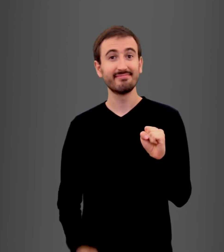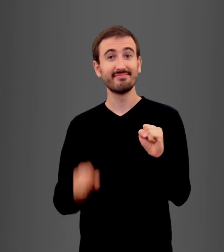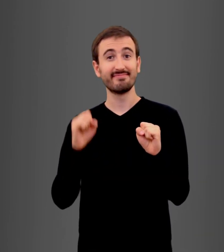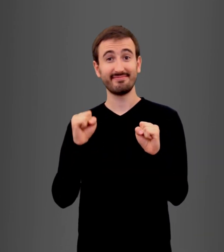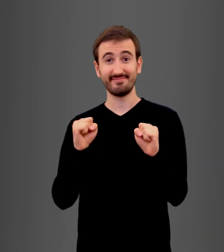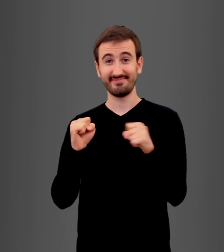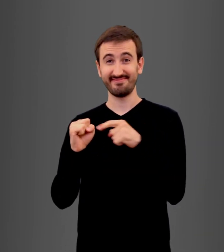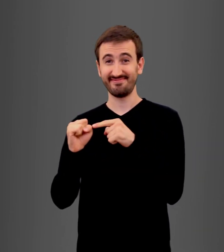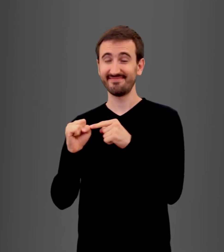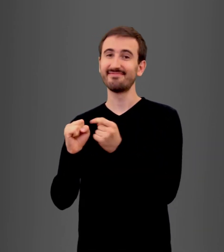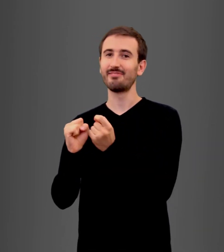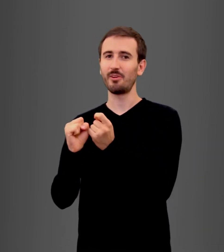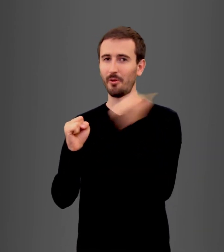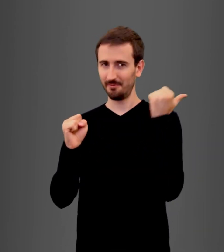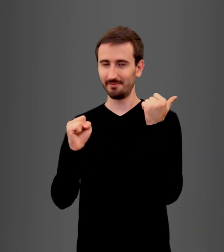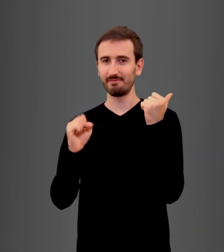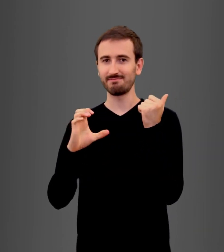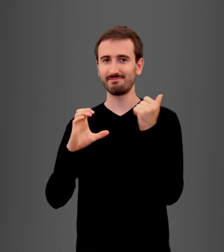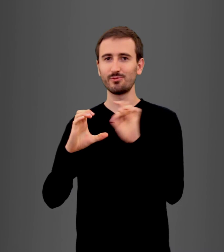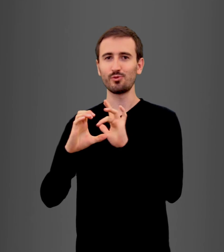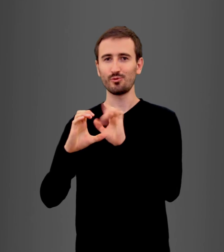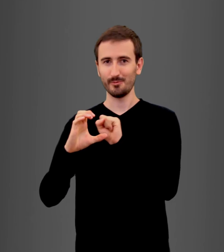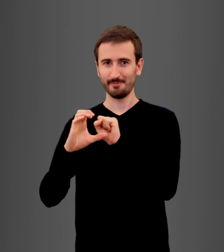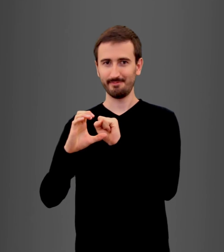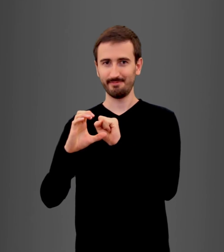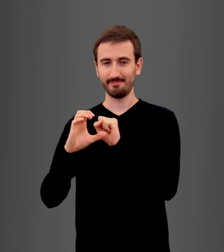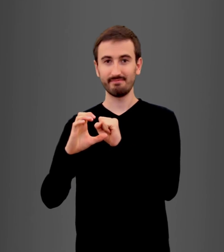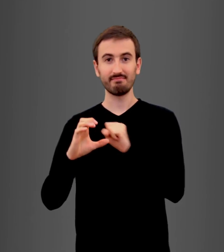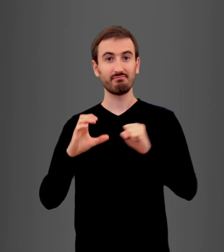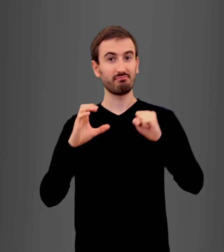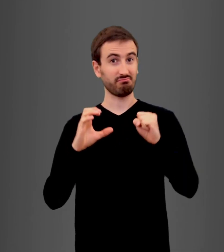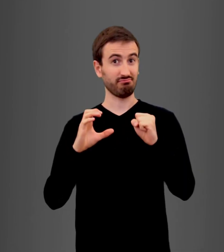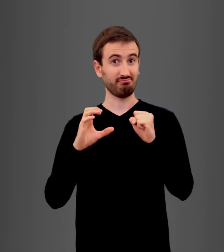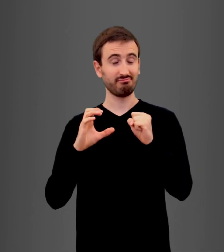and the other carbon atom is removed and the lattice site left vacant.